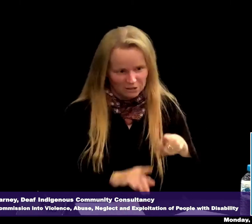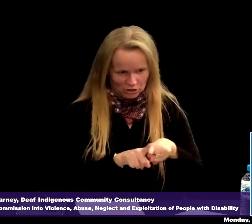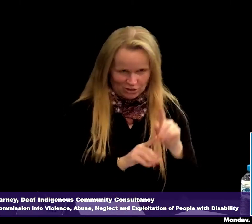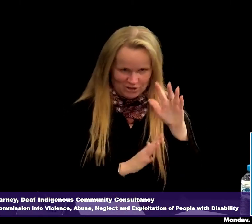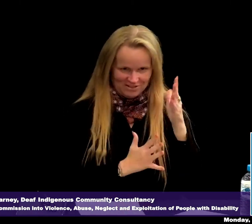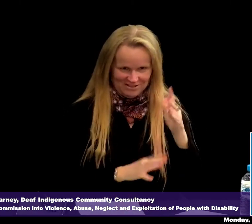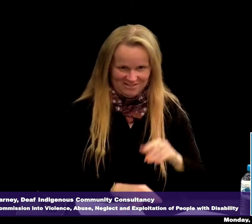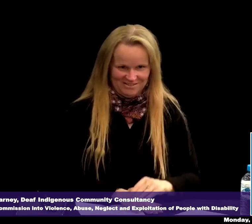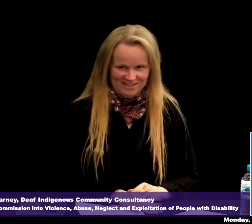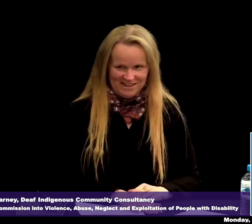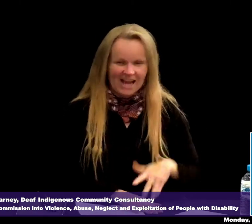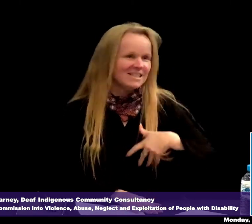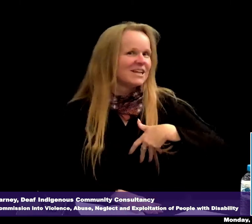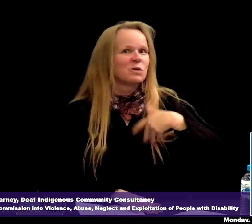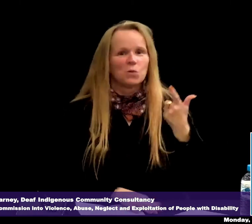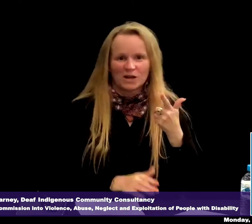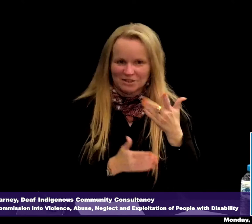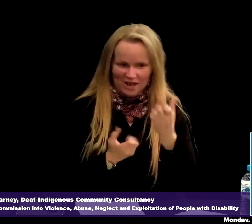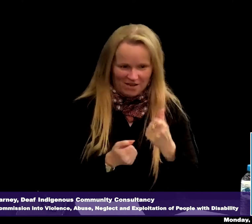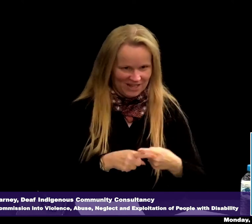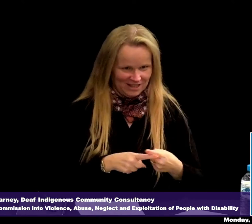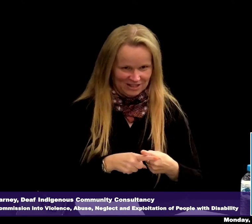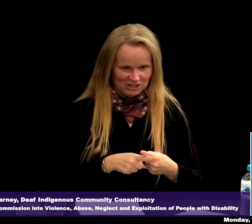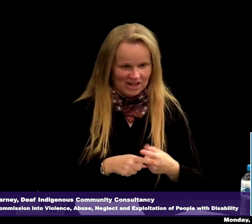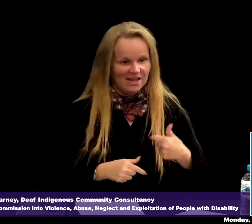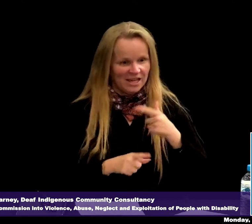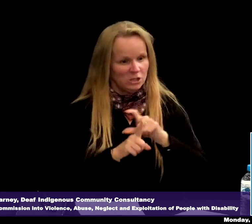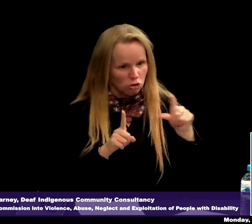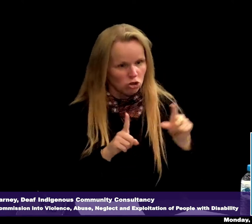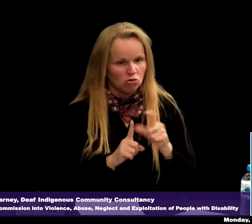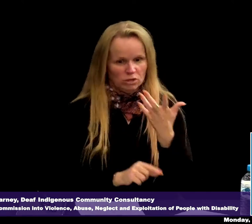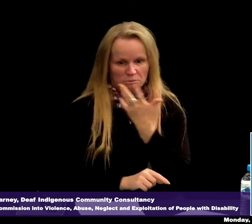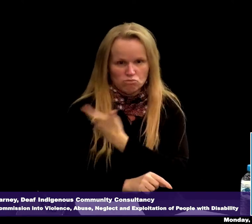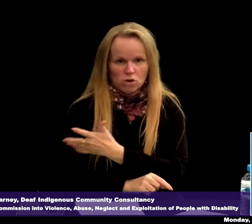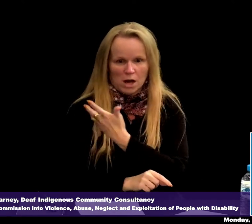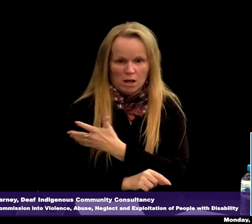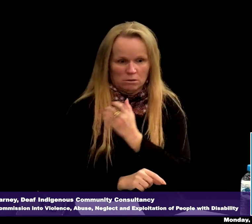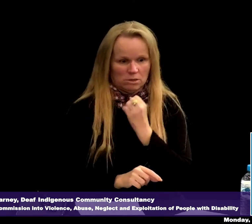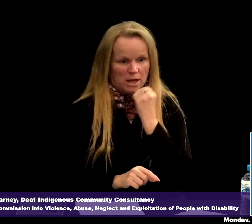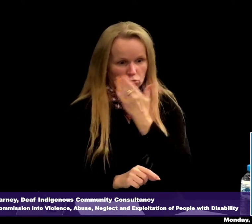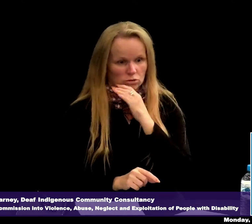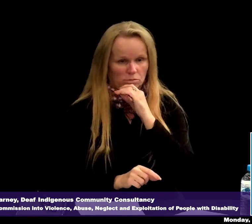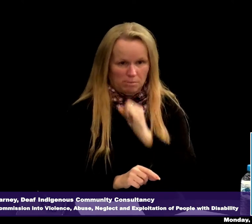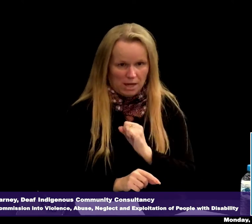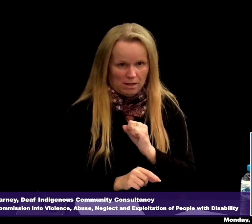He doesn't want to learn Auslan. He doesn't want English. He wants his cultural sign language.